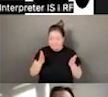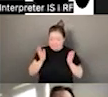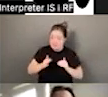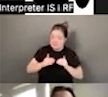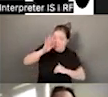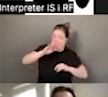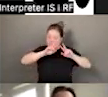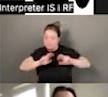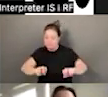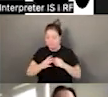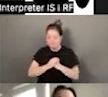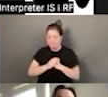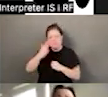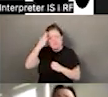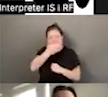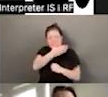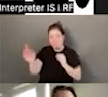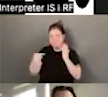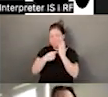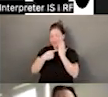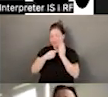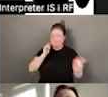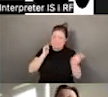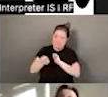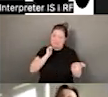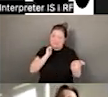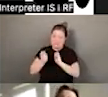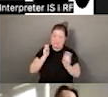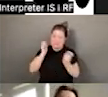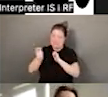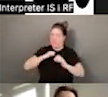And that means that we need to keep learning and keep testing to make sure